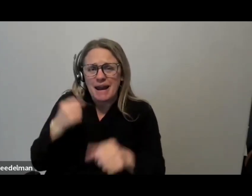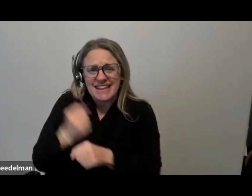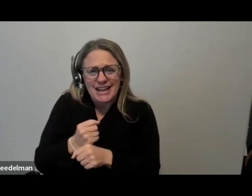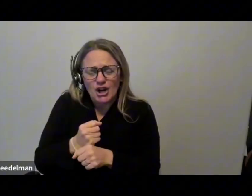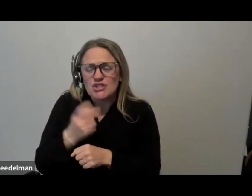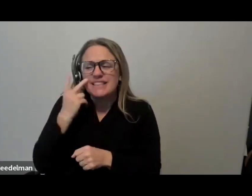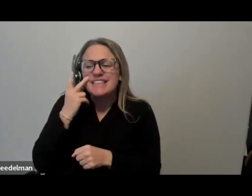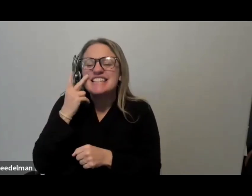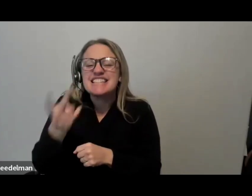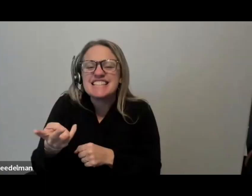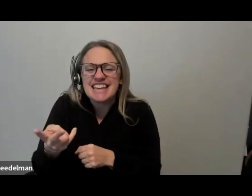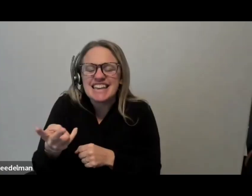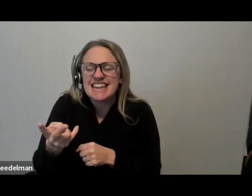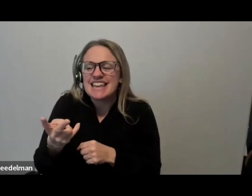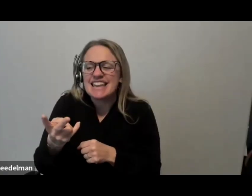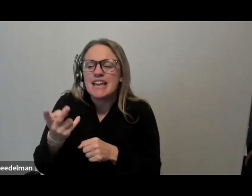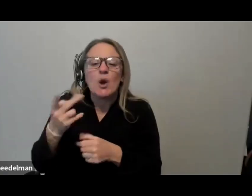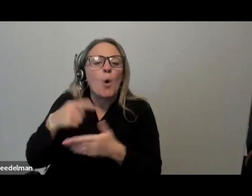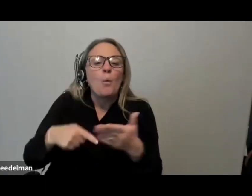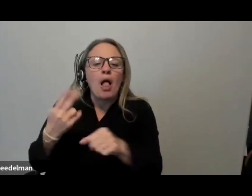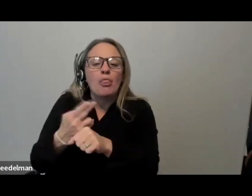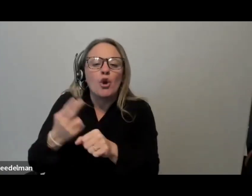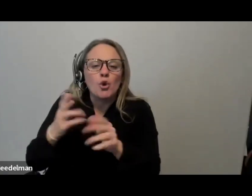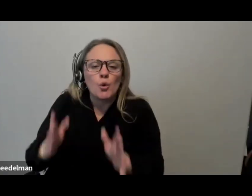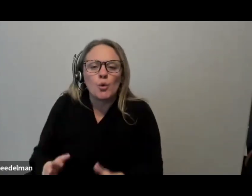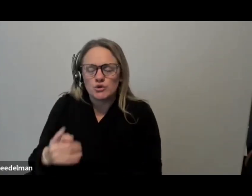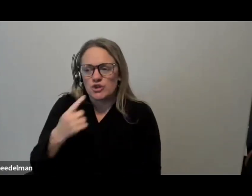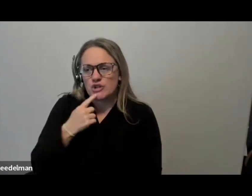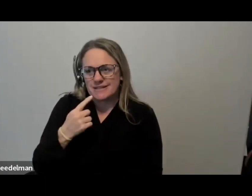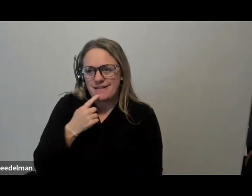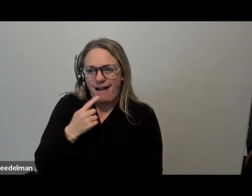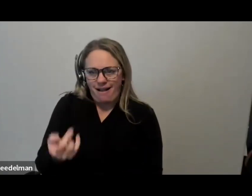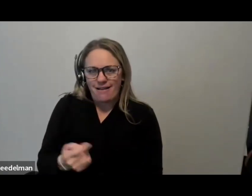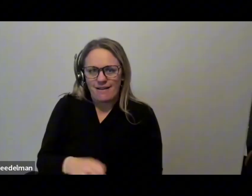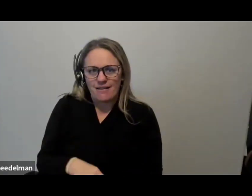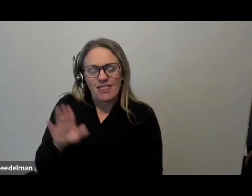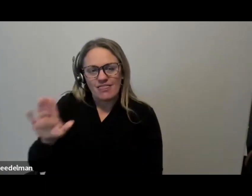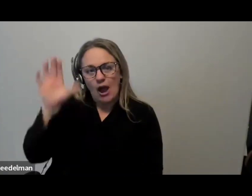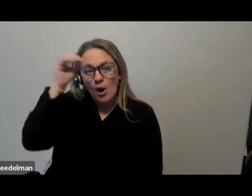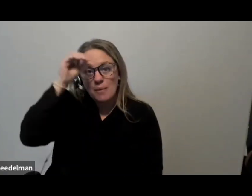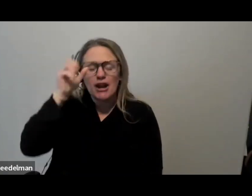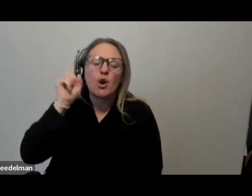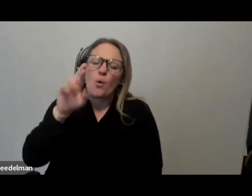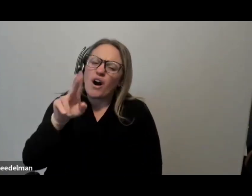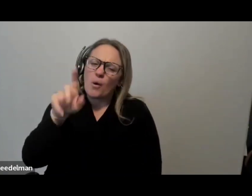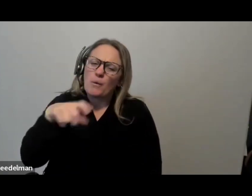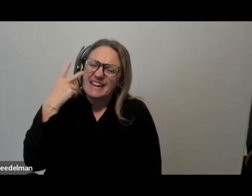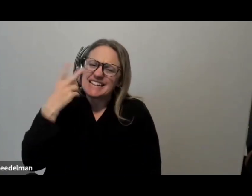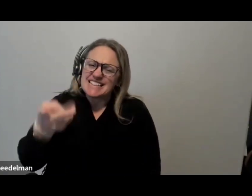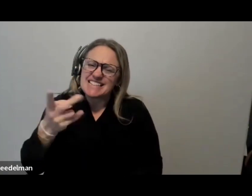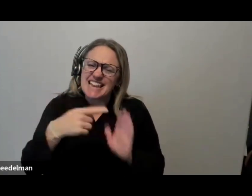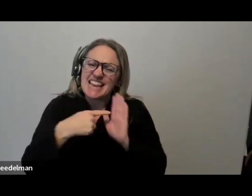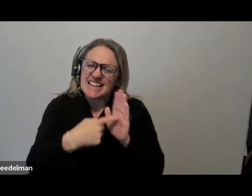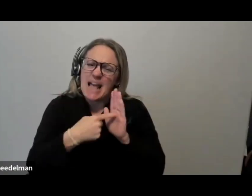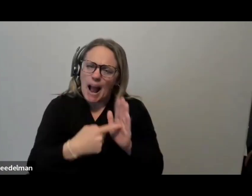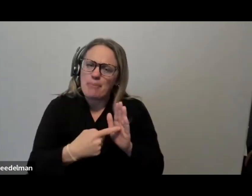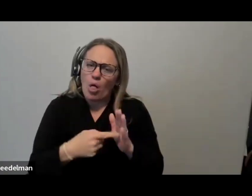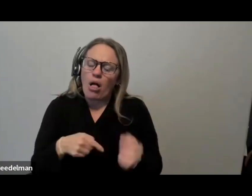what the users are saying and or we need that video, we need to watch them like struggle in order to be willing to do something right?